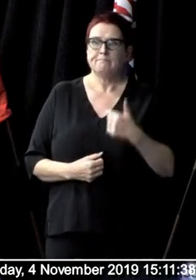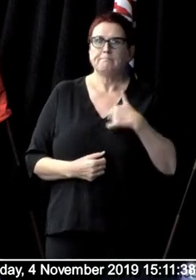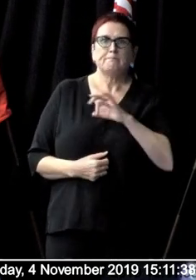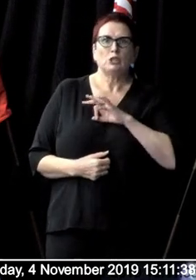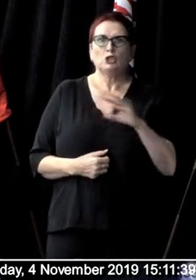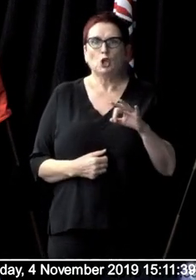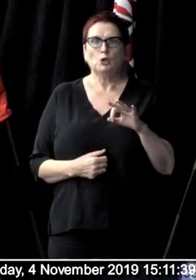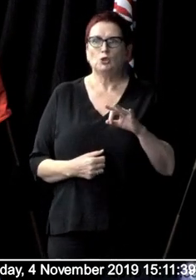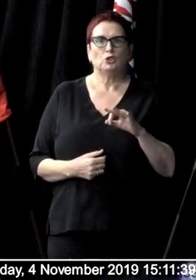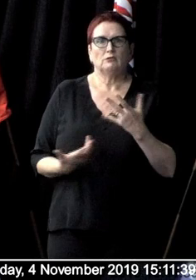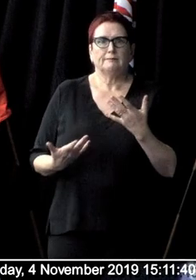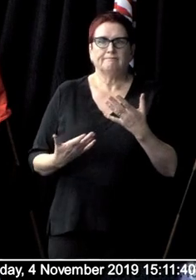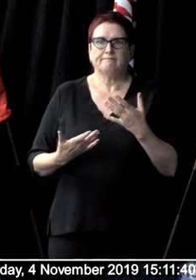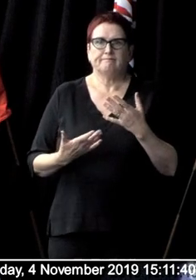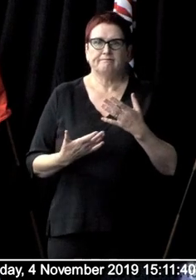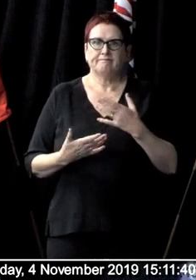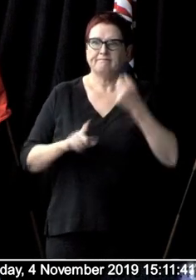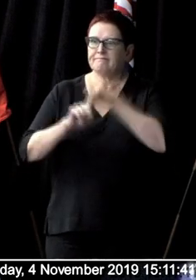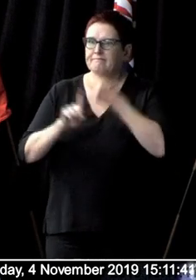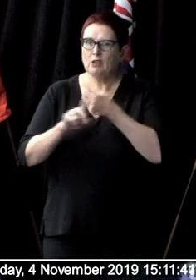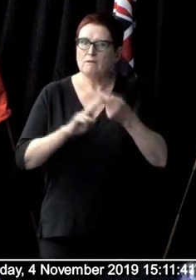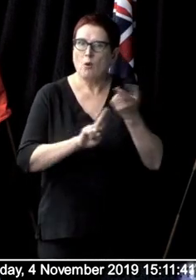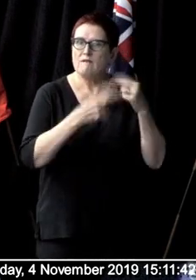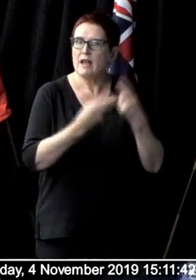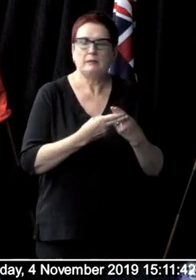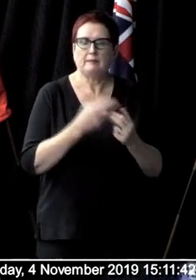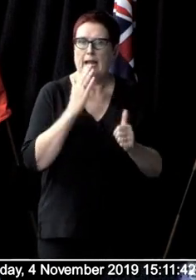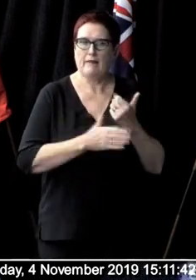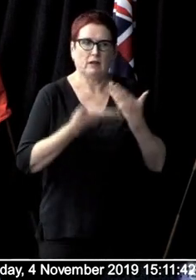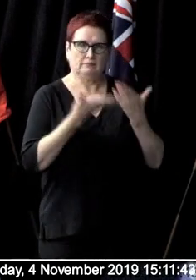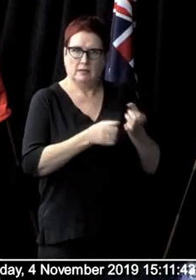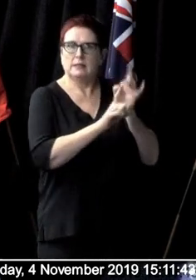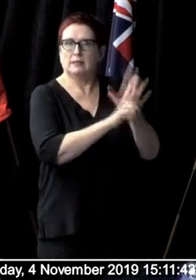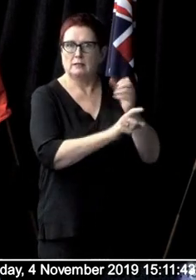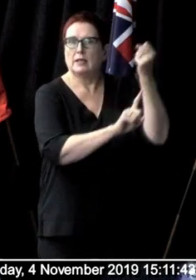decision out of the family’s hands but our experience is that families –